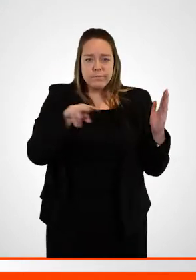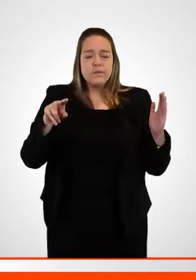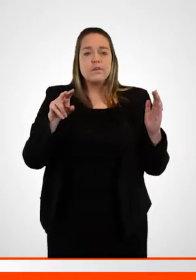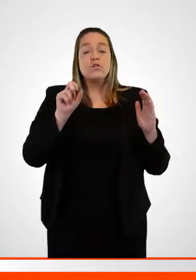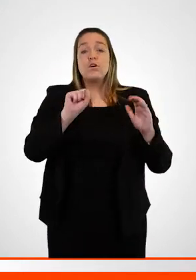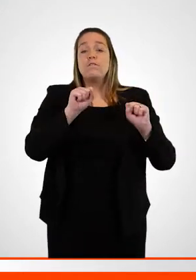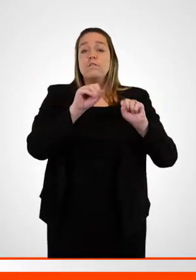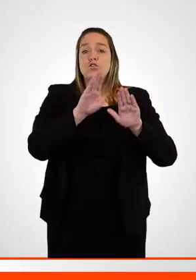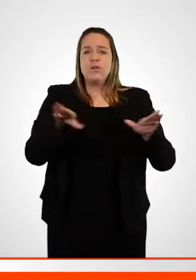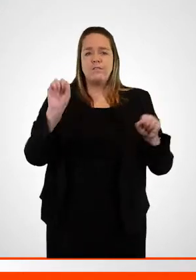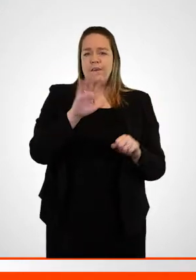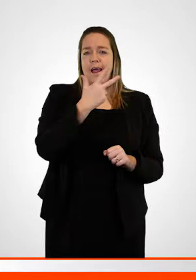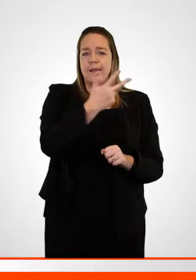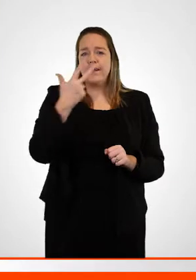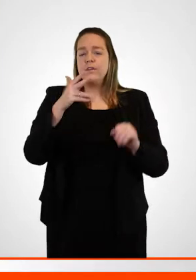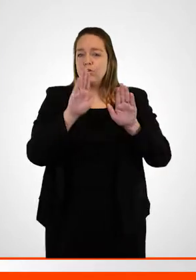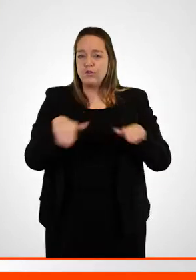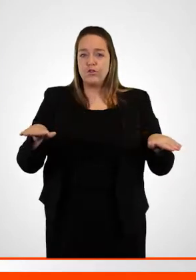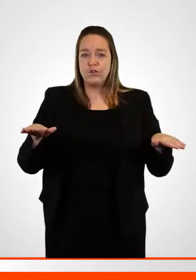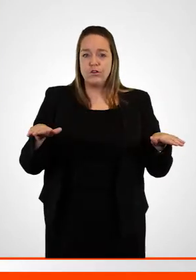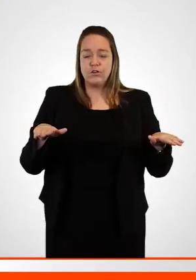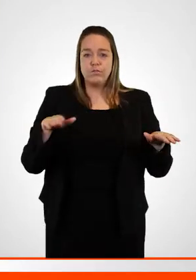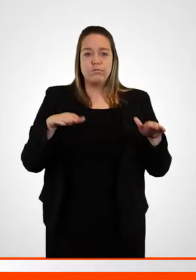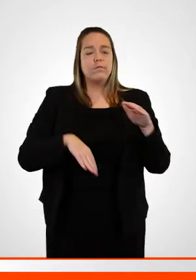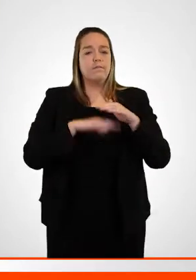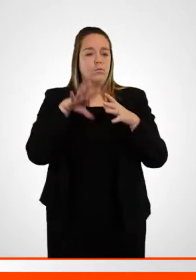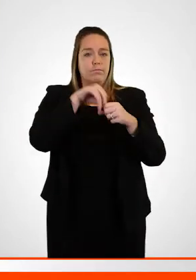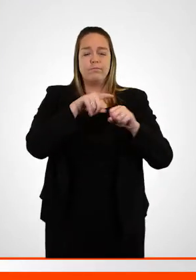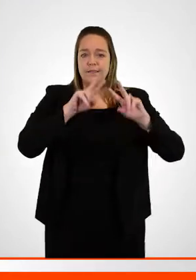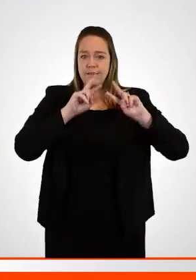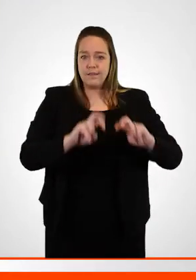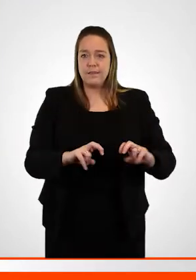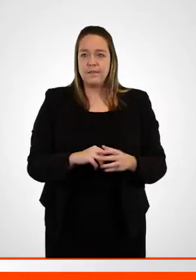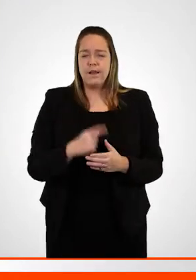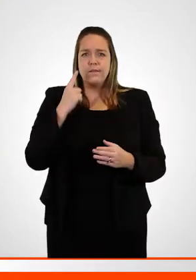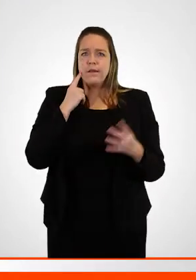I believe there was something like 88 children or so in the full study, and I don't know if it was 40 with hearing aids